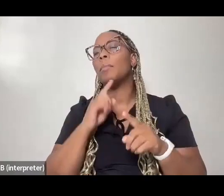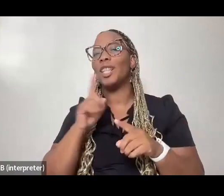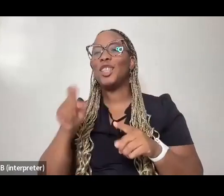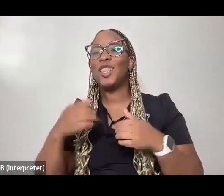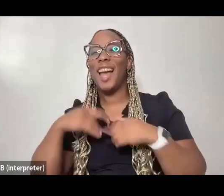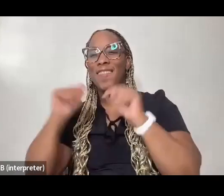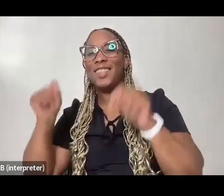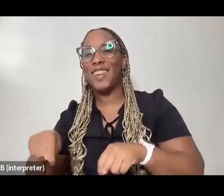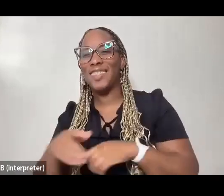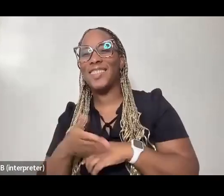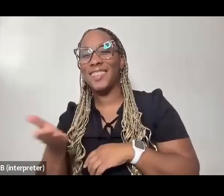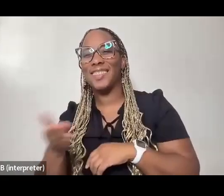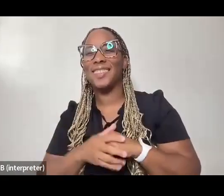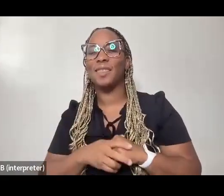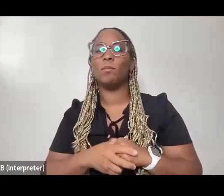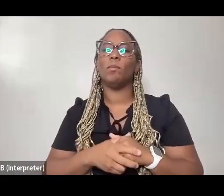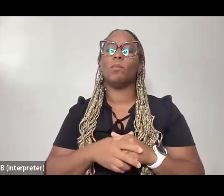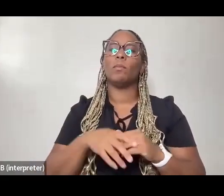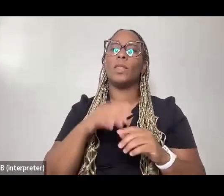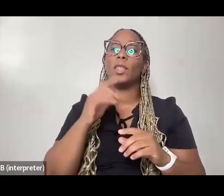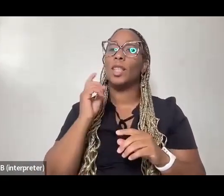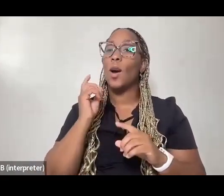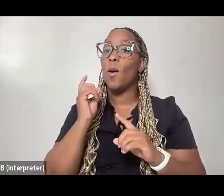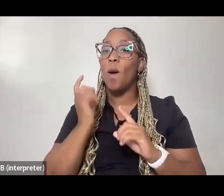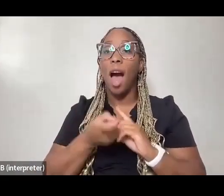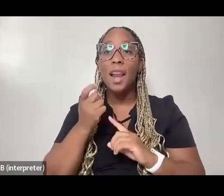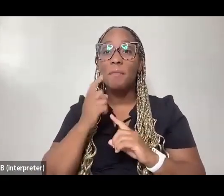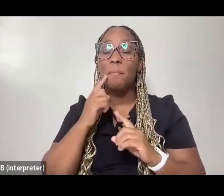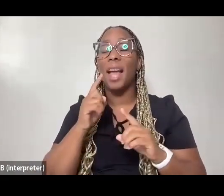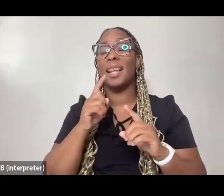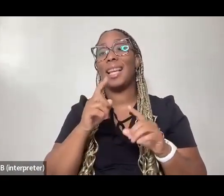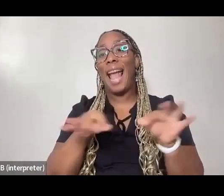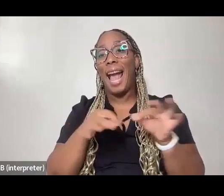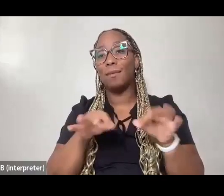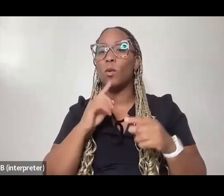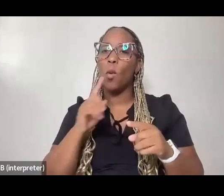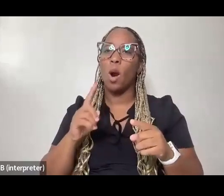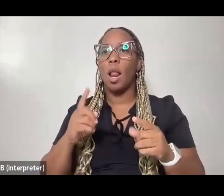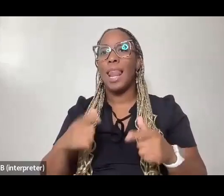So CART/captions versus CART were a live human captions.